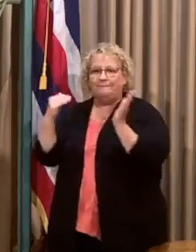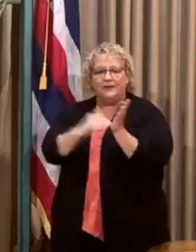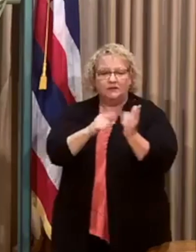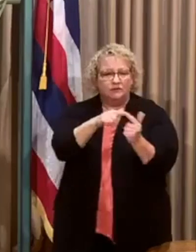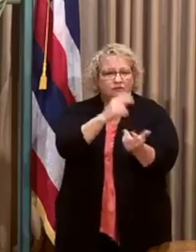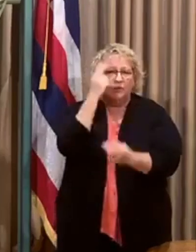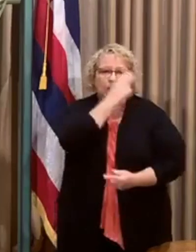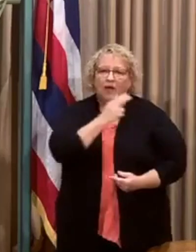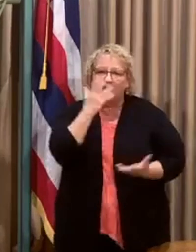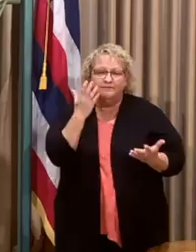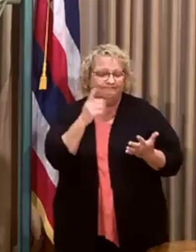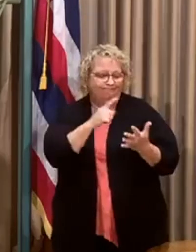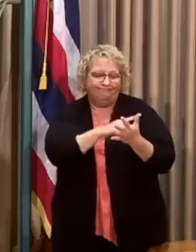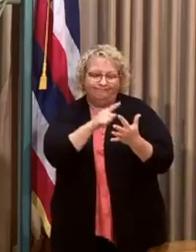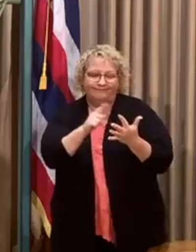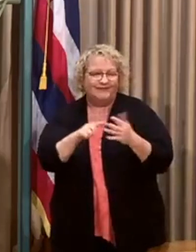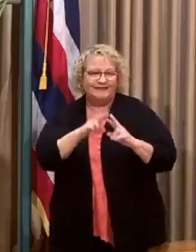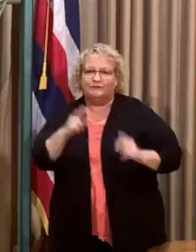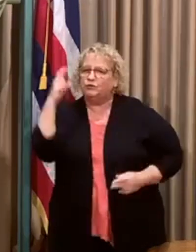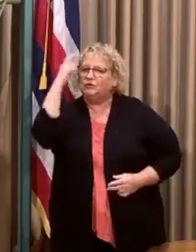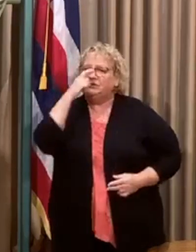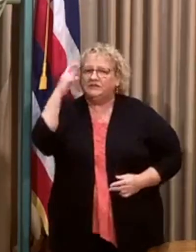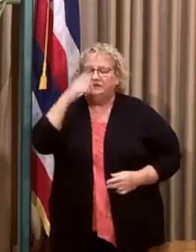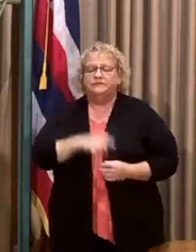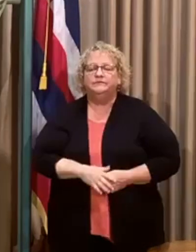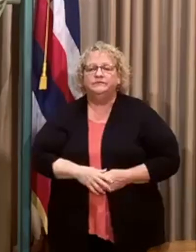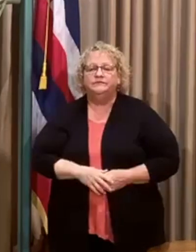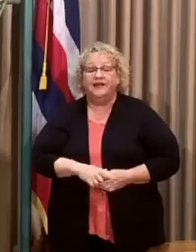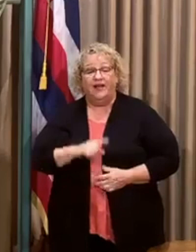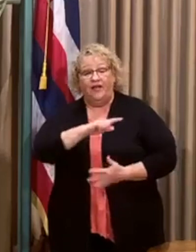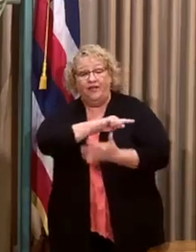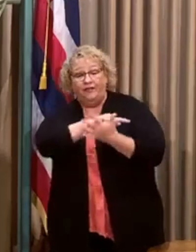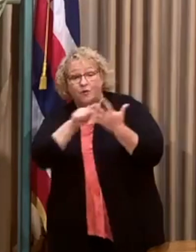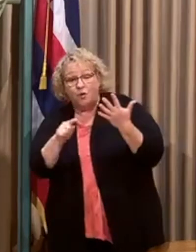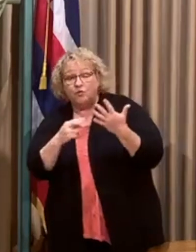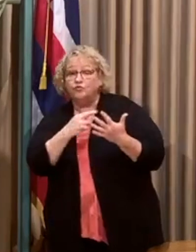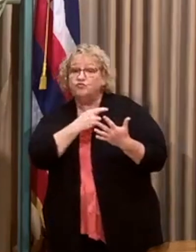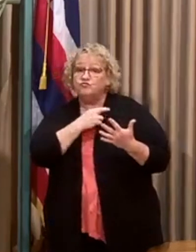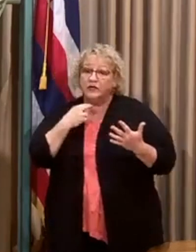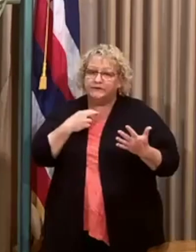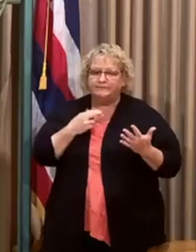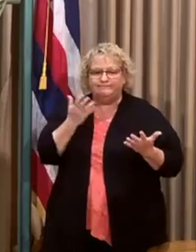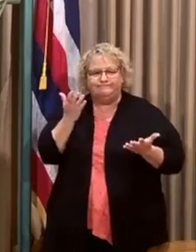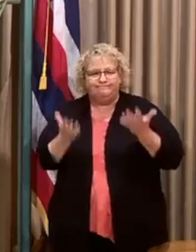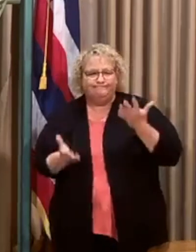So I think, you know, managing those risks and really coming to that decision